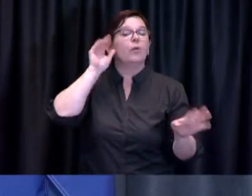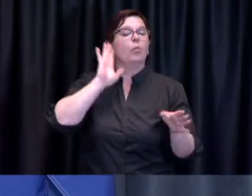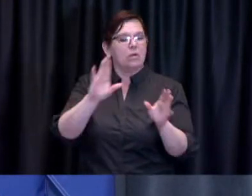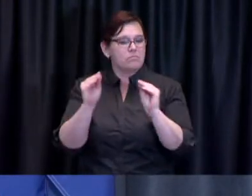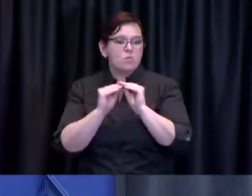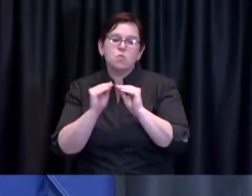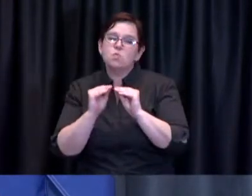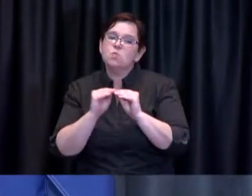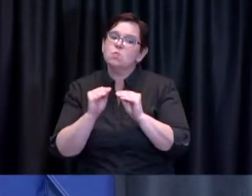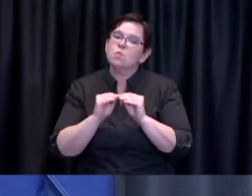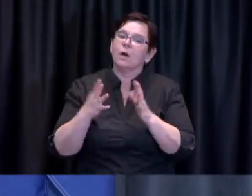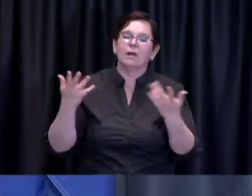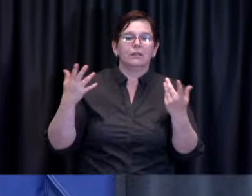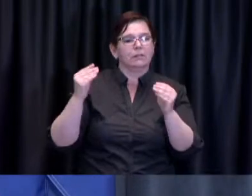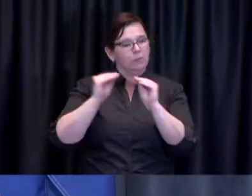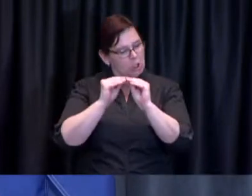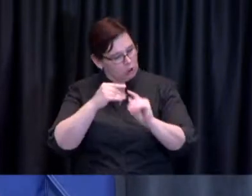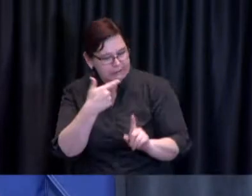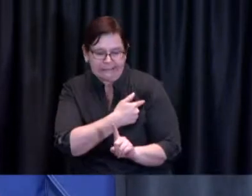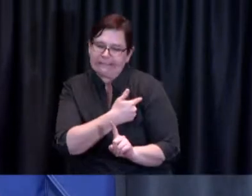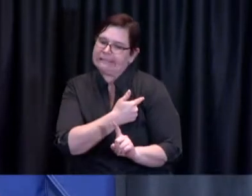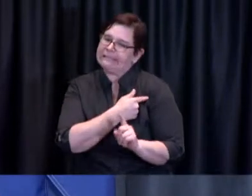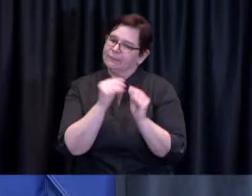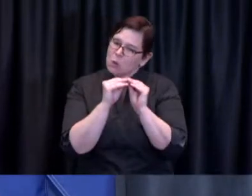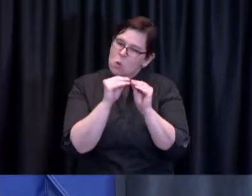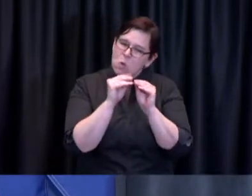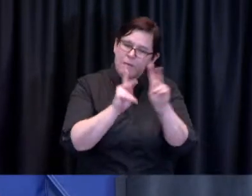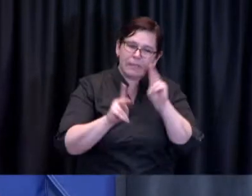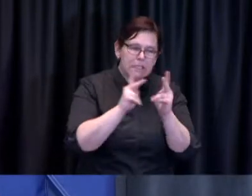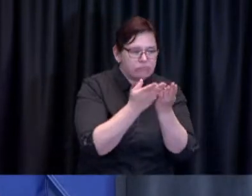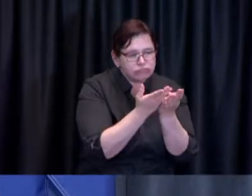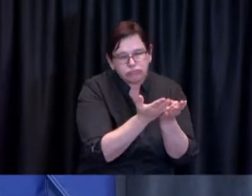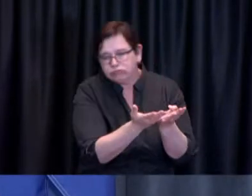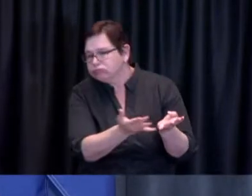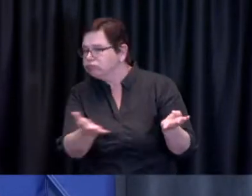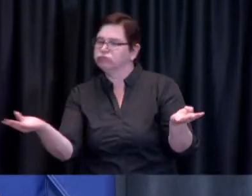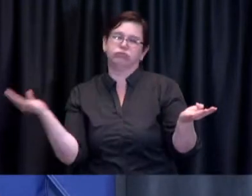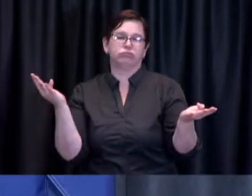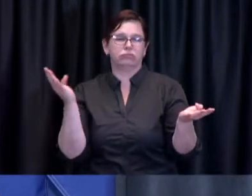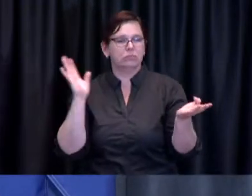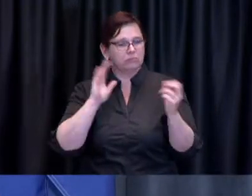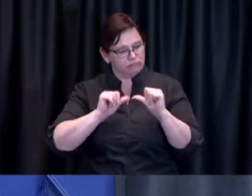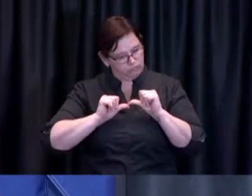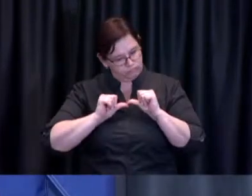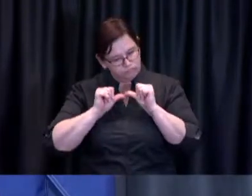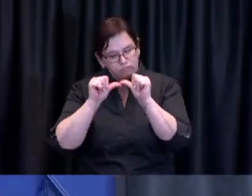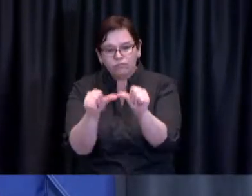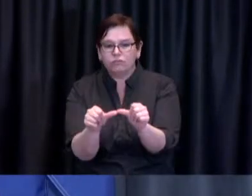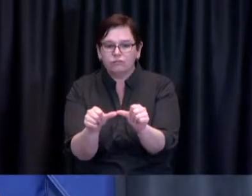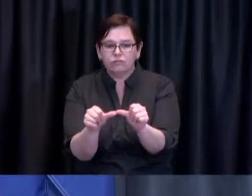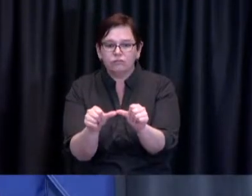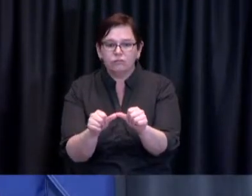people are being vaccinated as possible each and every day as Mayor Tory announced earlier I'm very